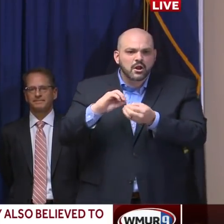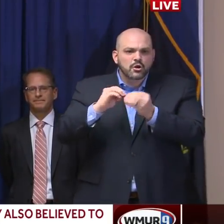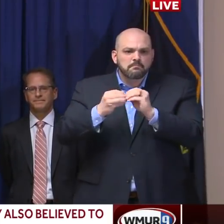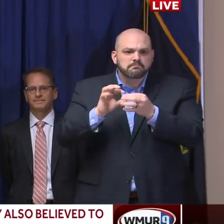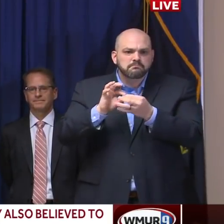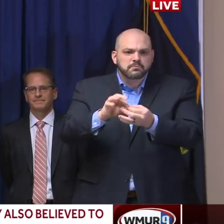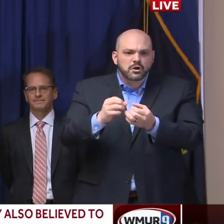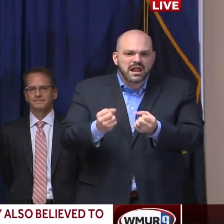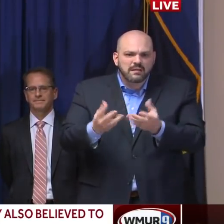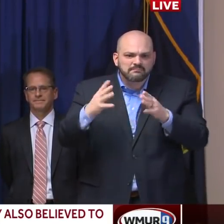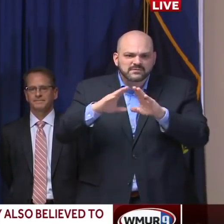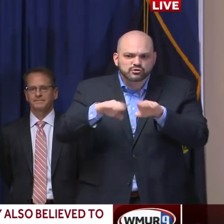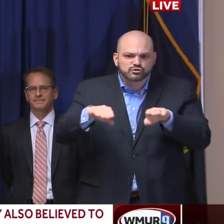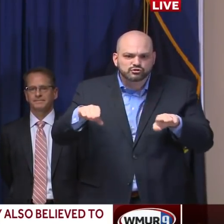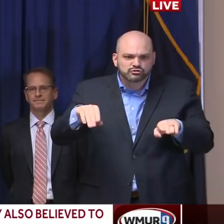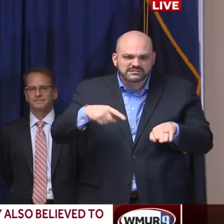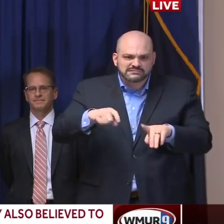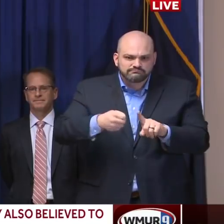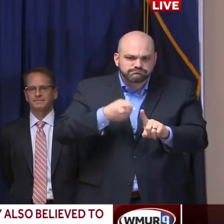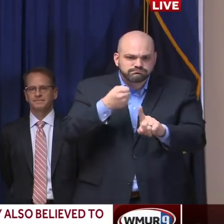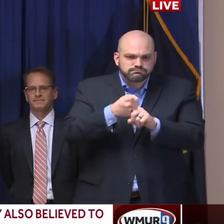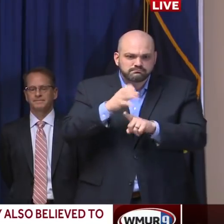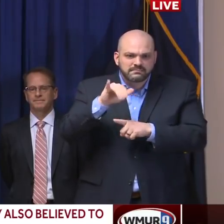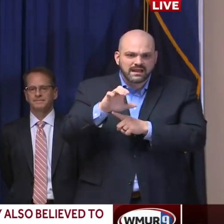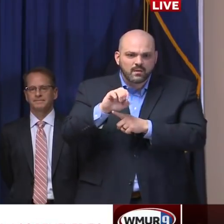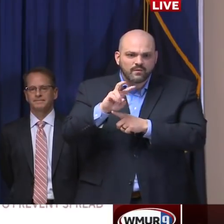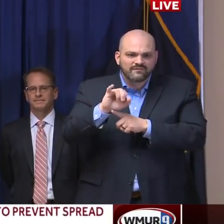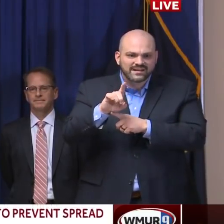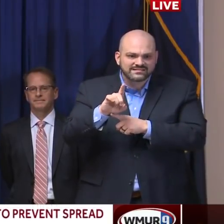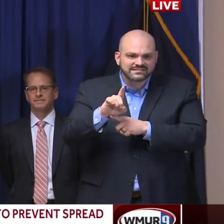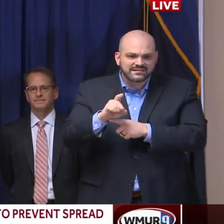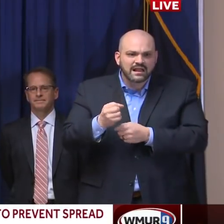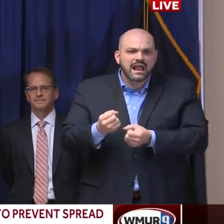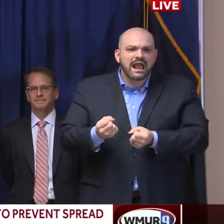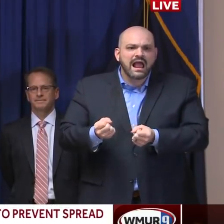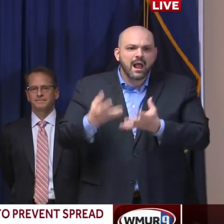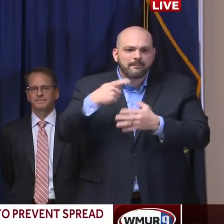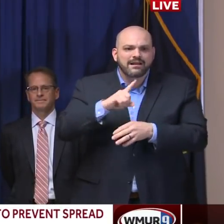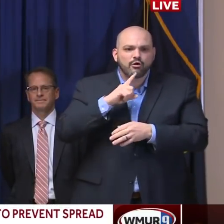WITH THAT, I WILL TAKE QUESTIONS.